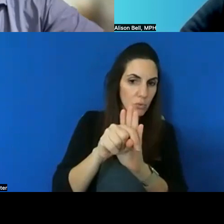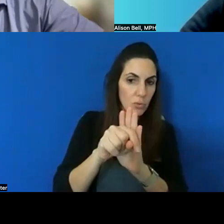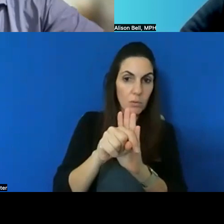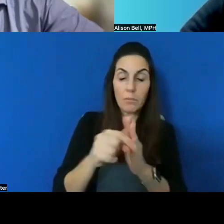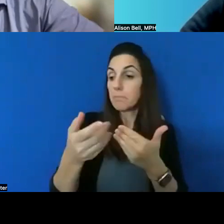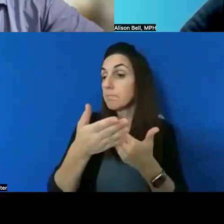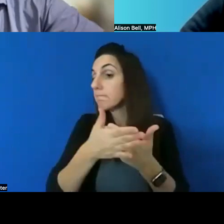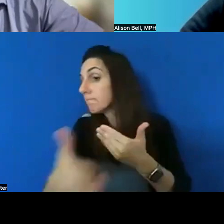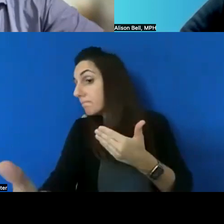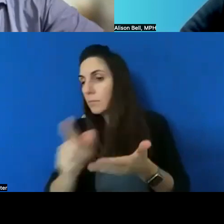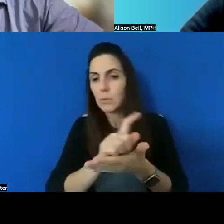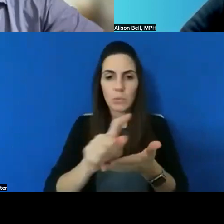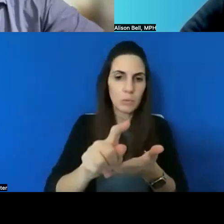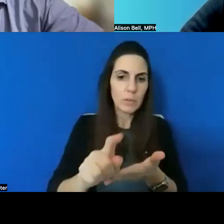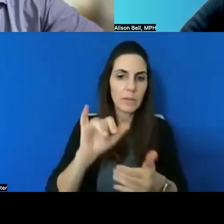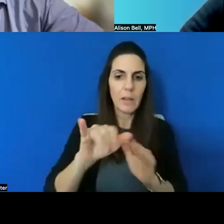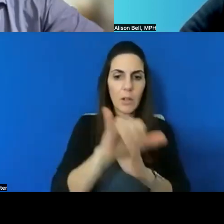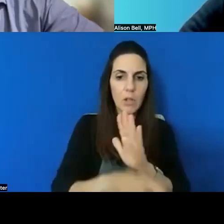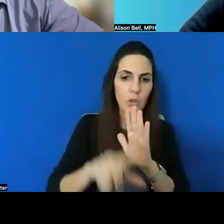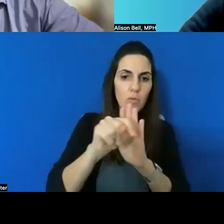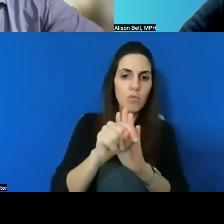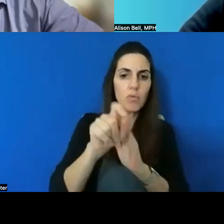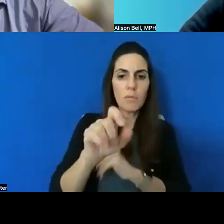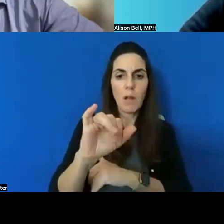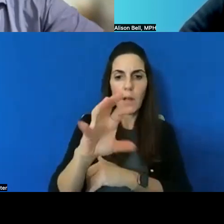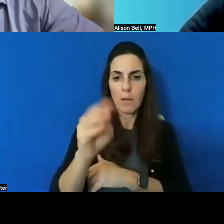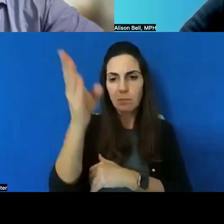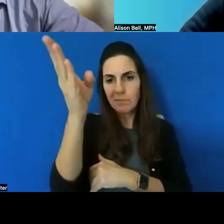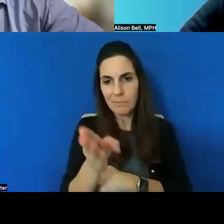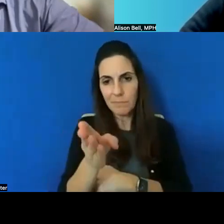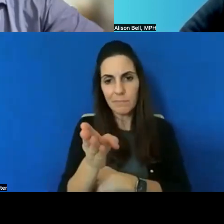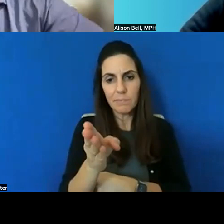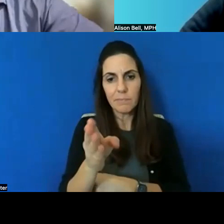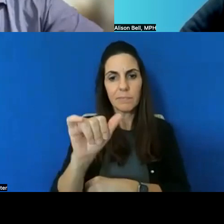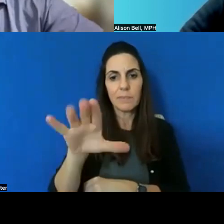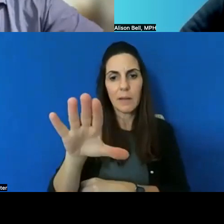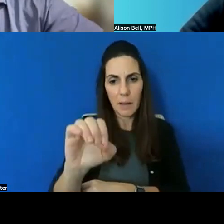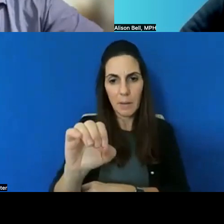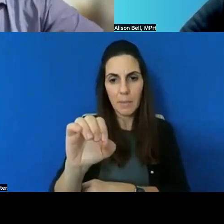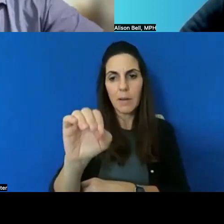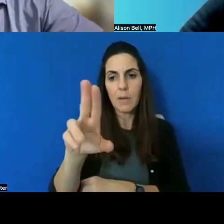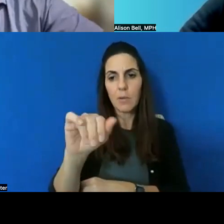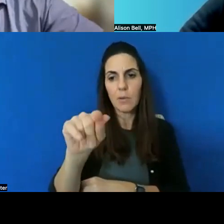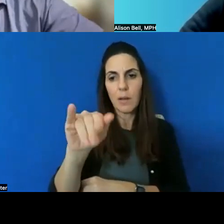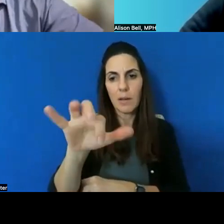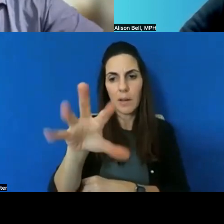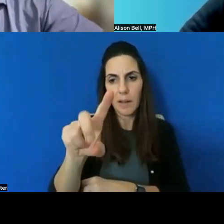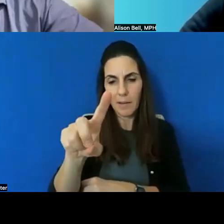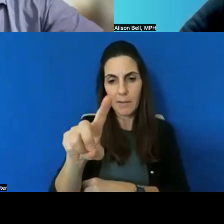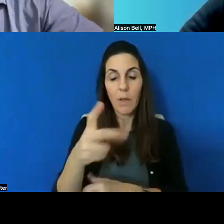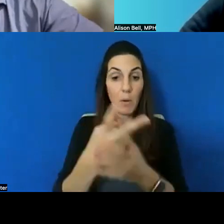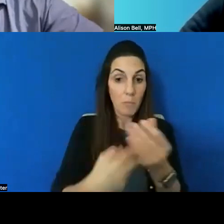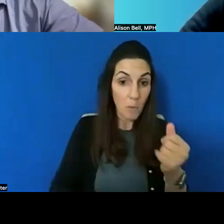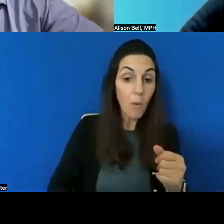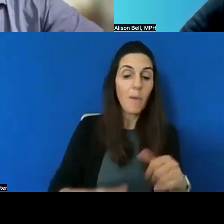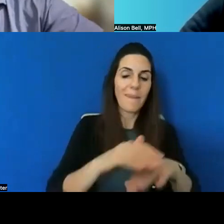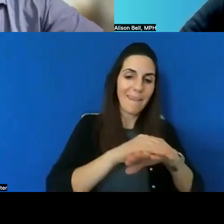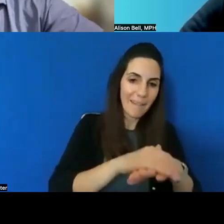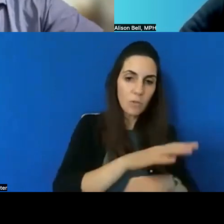or so that's youtube.com back aable united we will have both the English and Spanish for reference